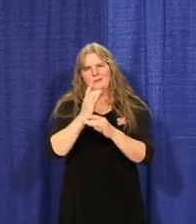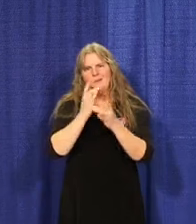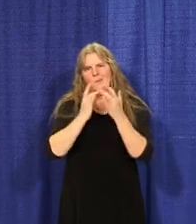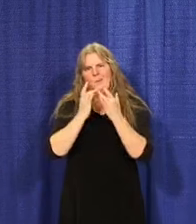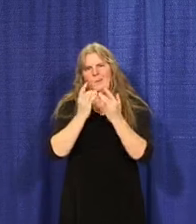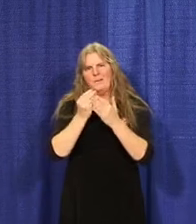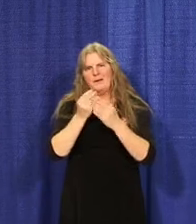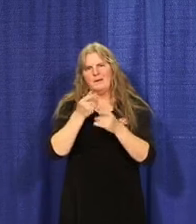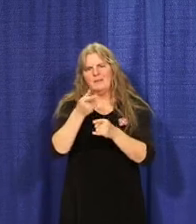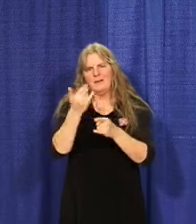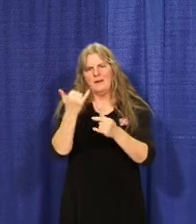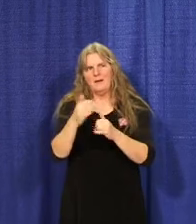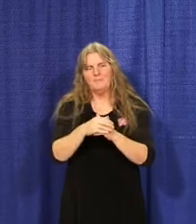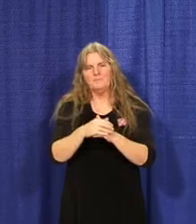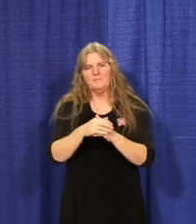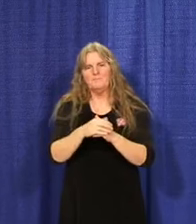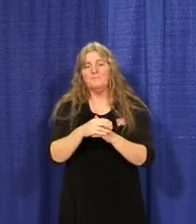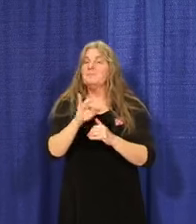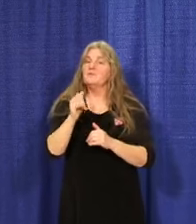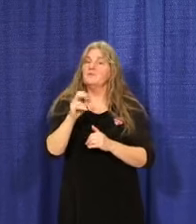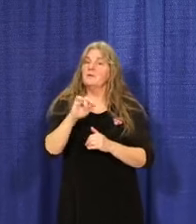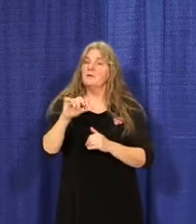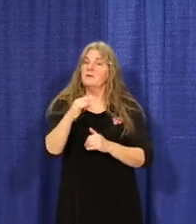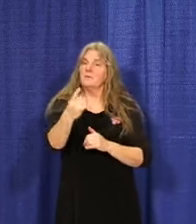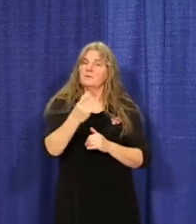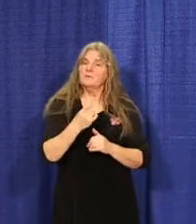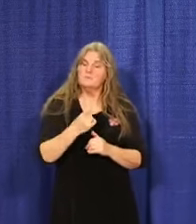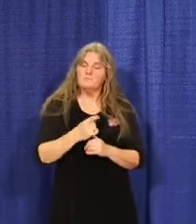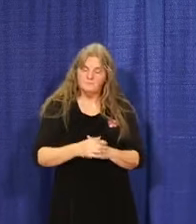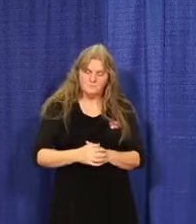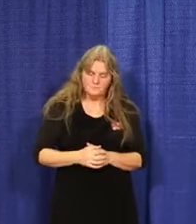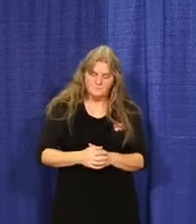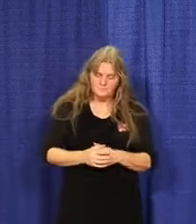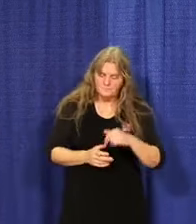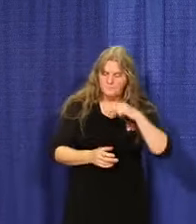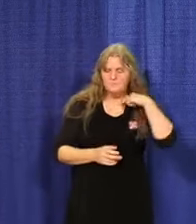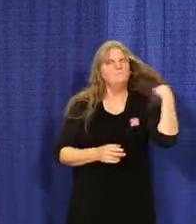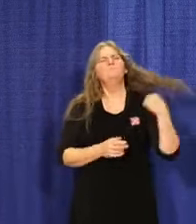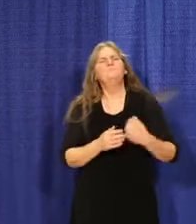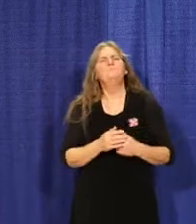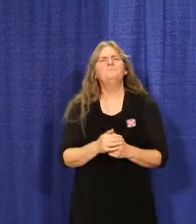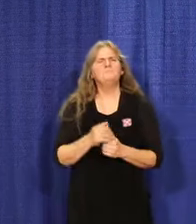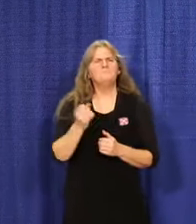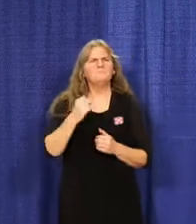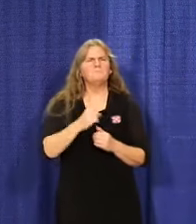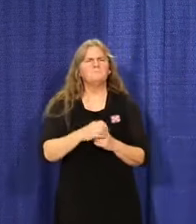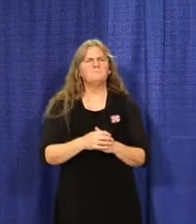Second question? Reporter: I would like to actually take a complete 180 to